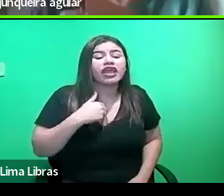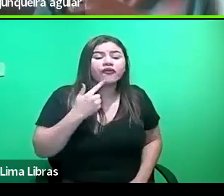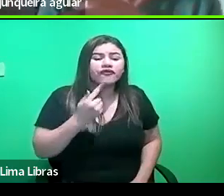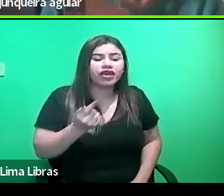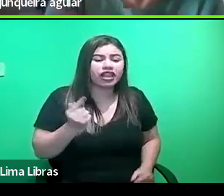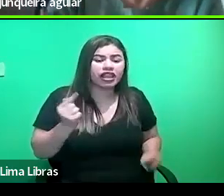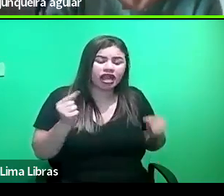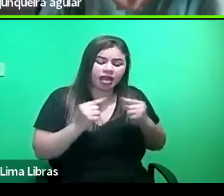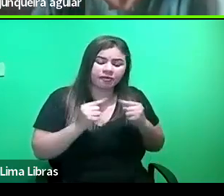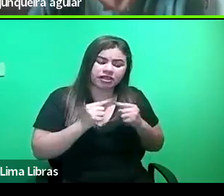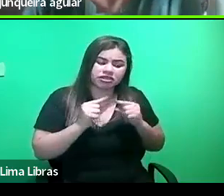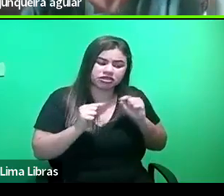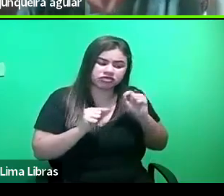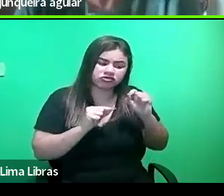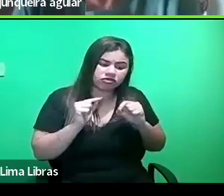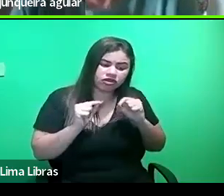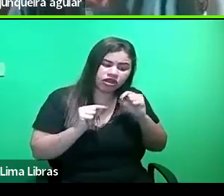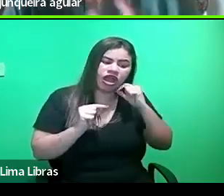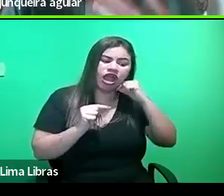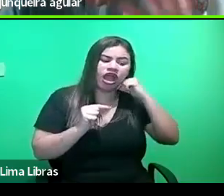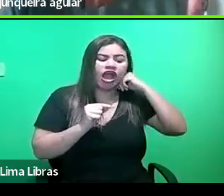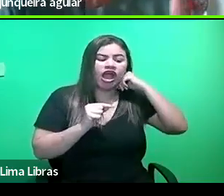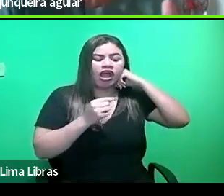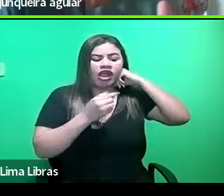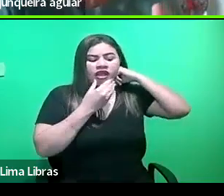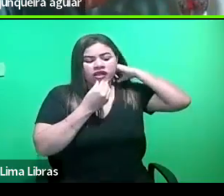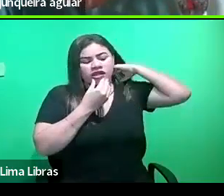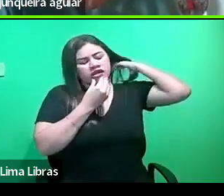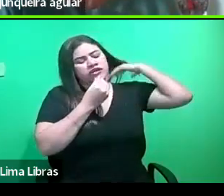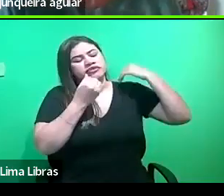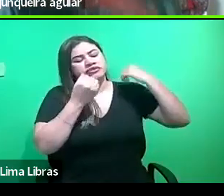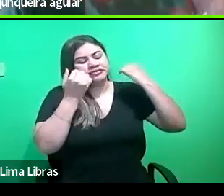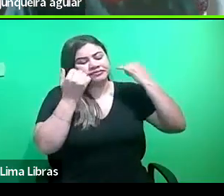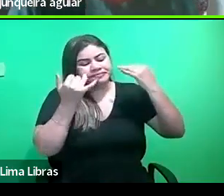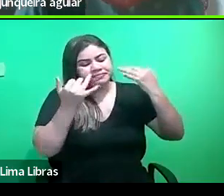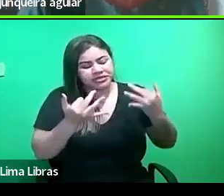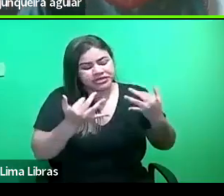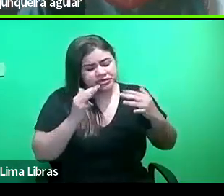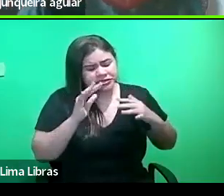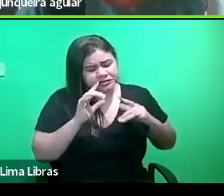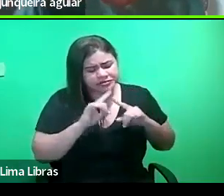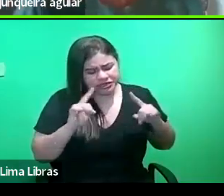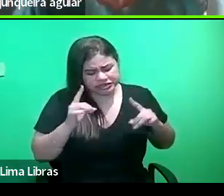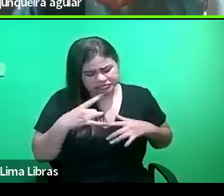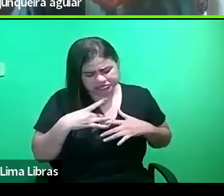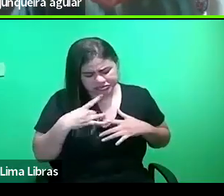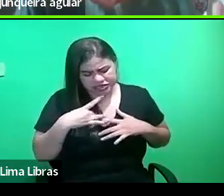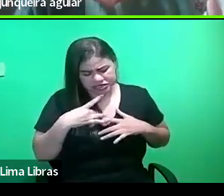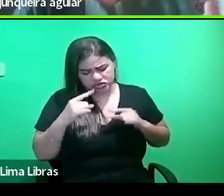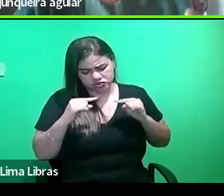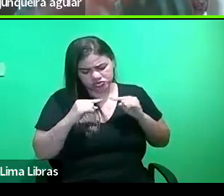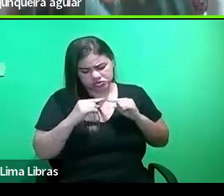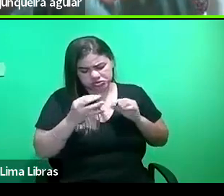And here, you Yeah, it will. And here you My thing with me. Do you still